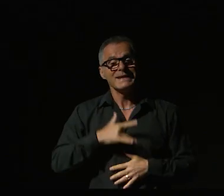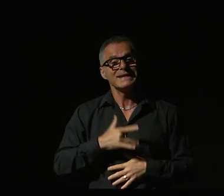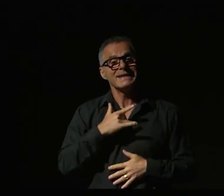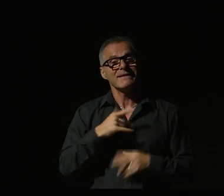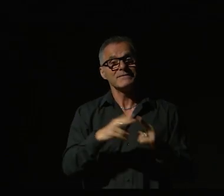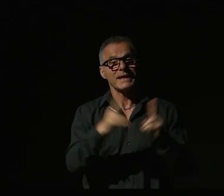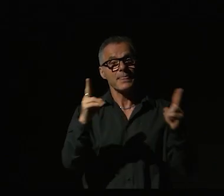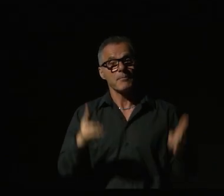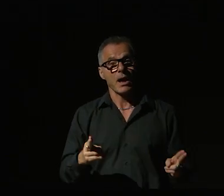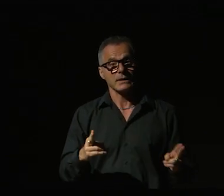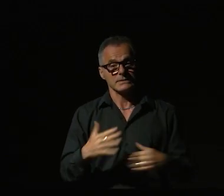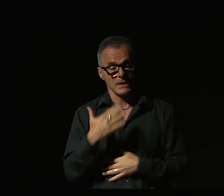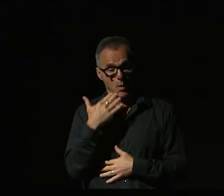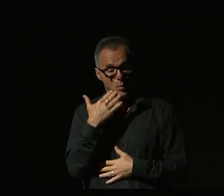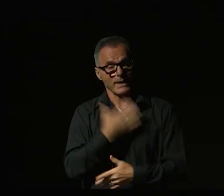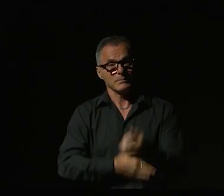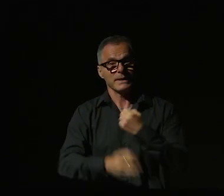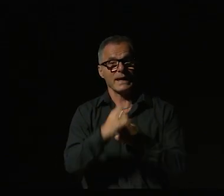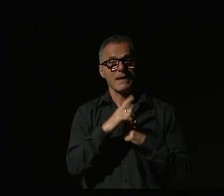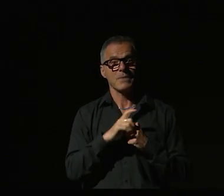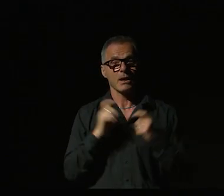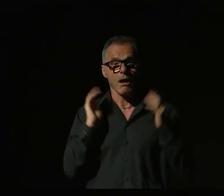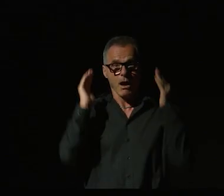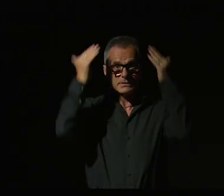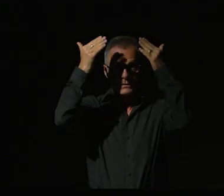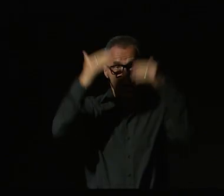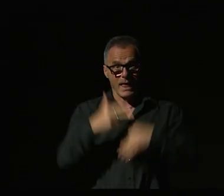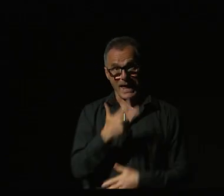after he had been made a cardinal at the age of only 18.